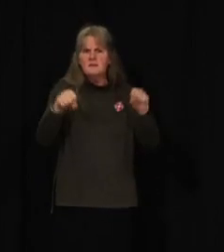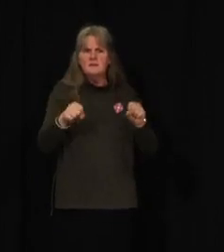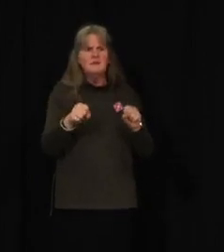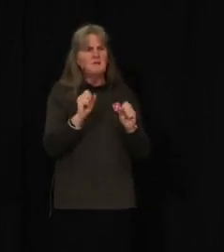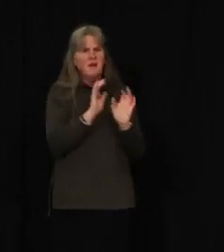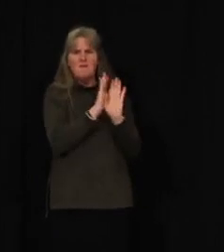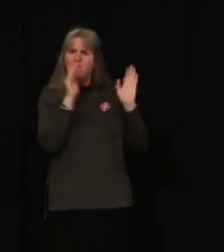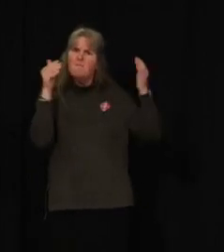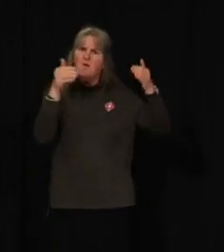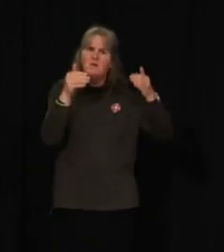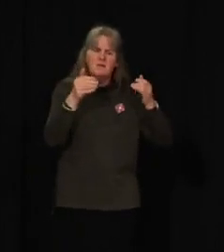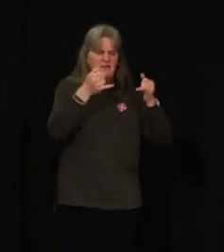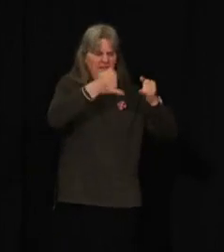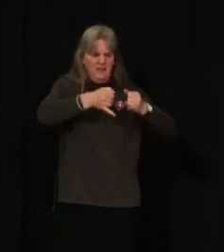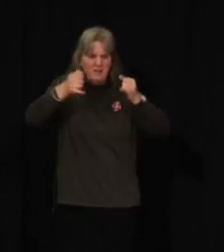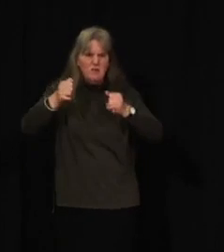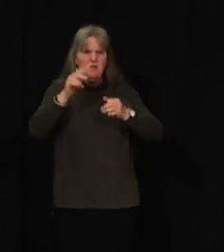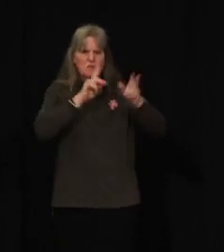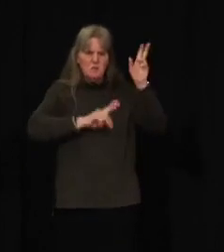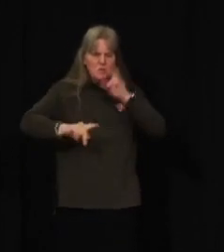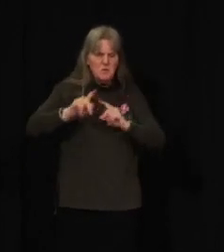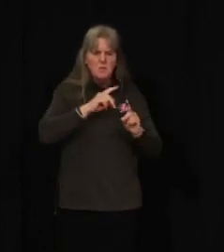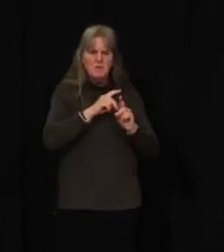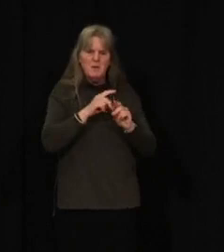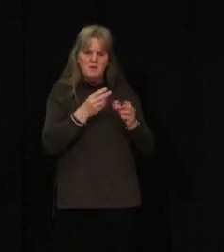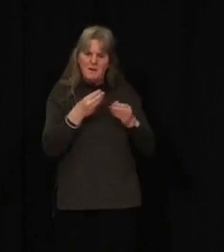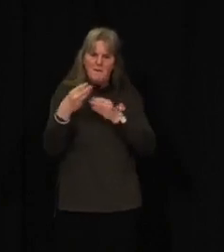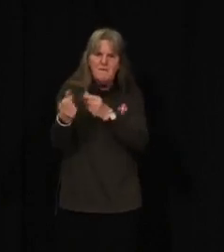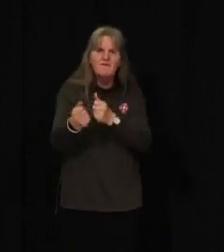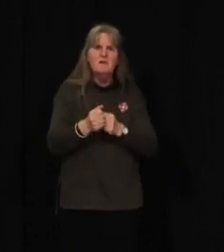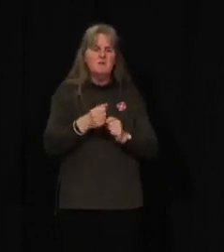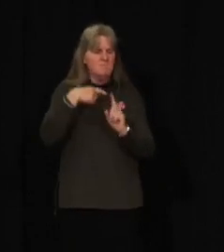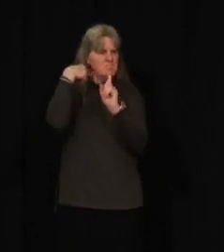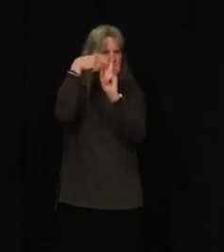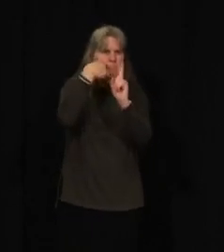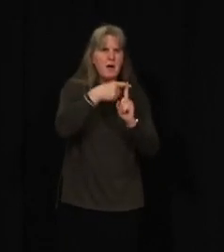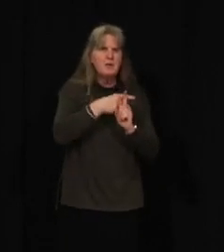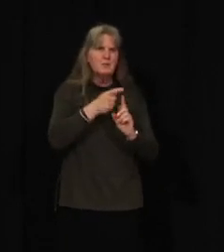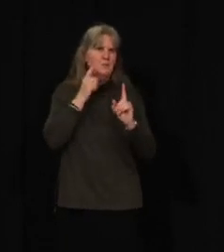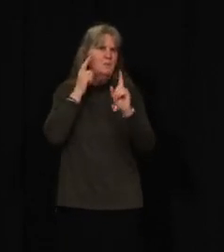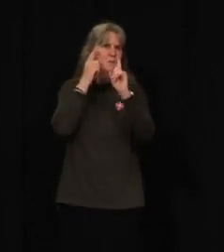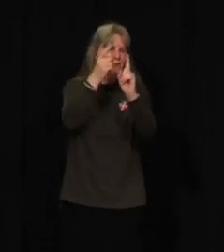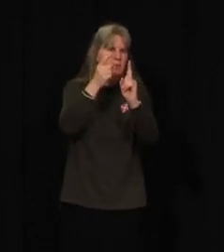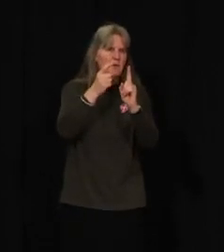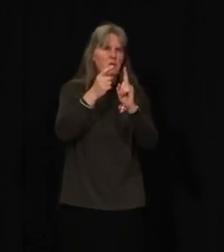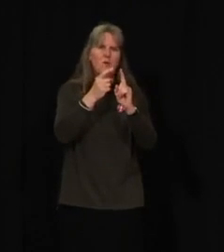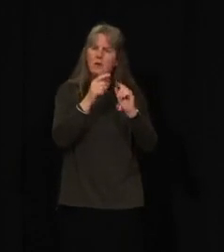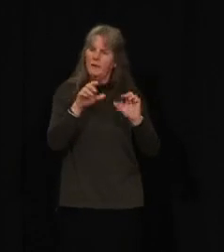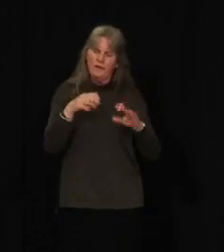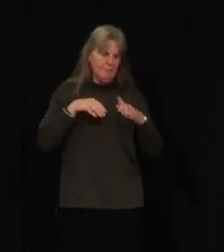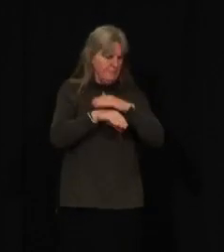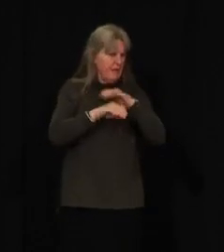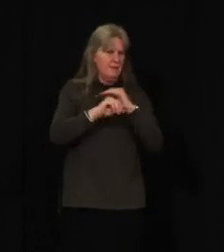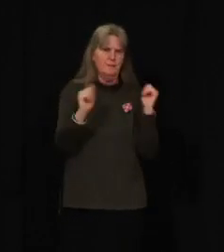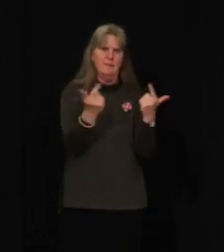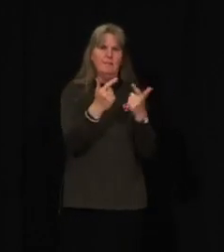people centred, efficient, positive, outcome focused, modern, and accessible.